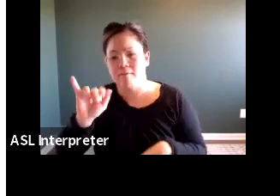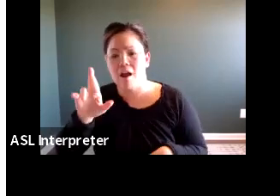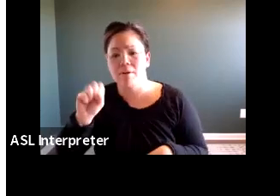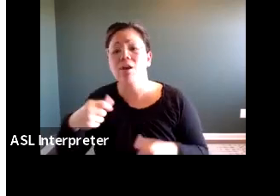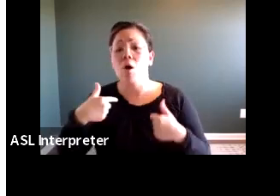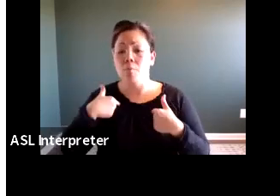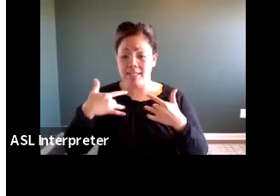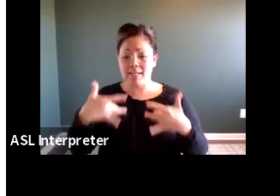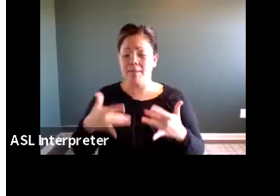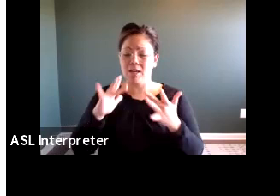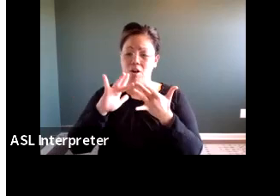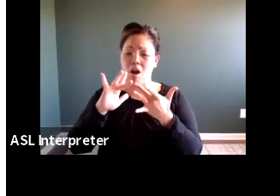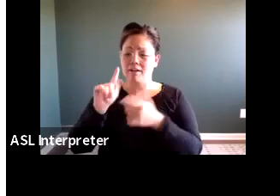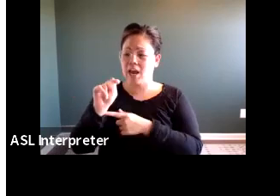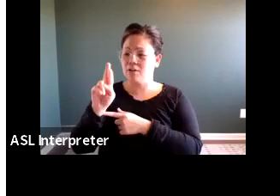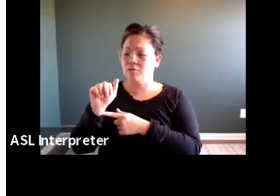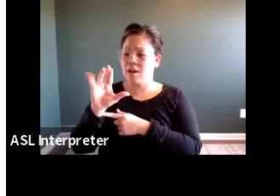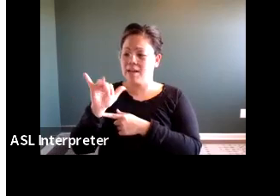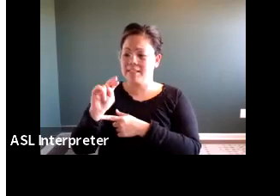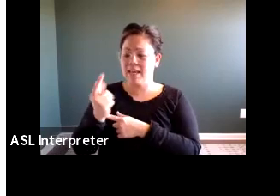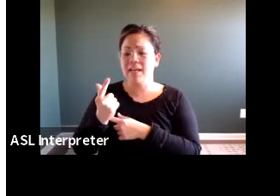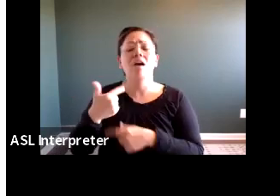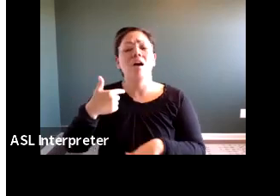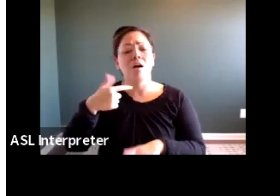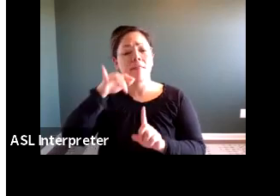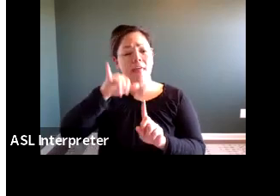We don't really, aren't able to trace back